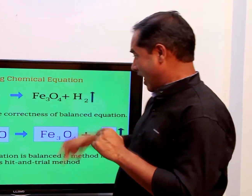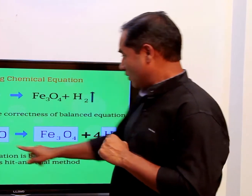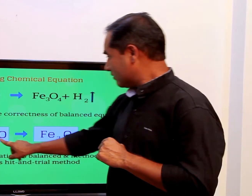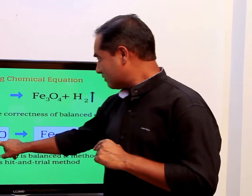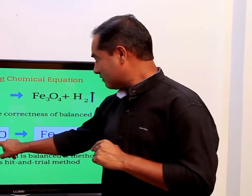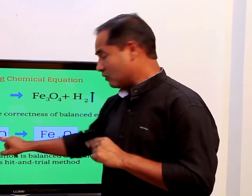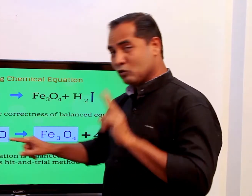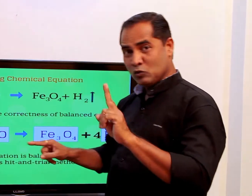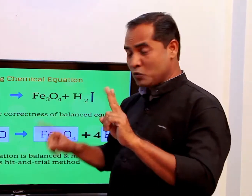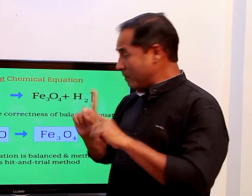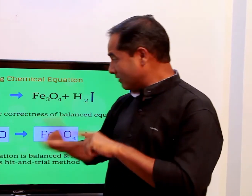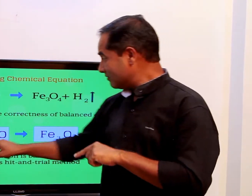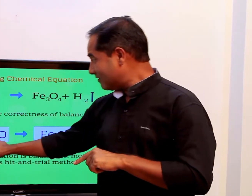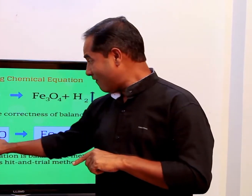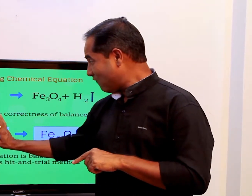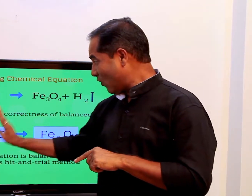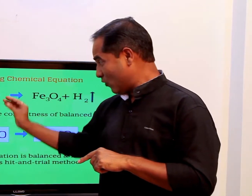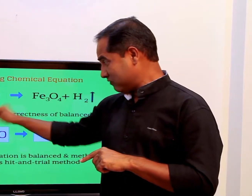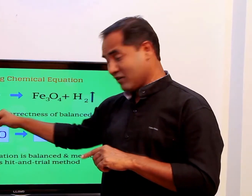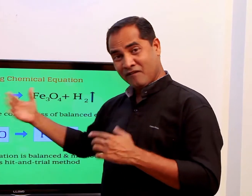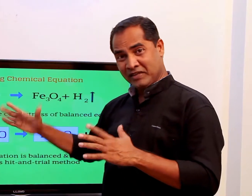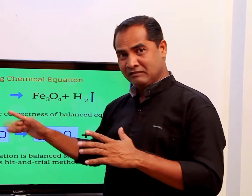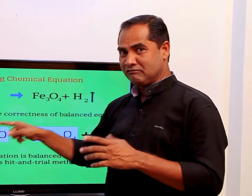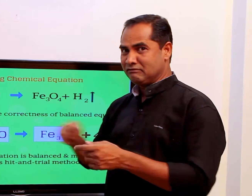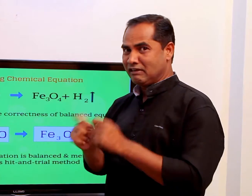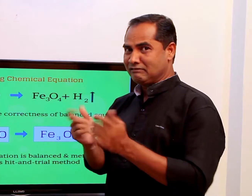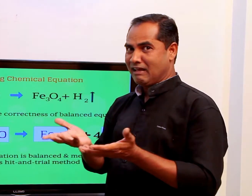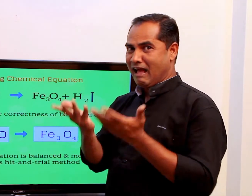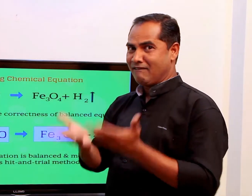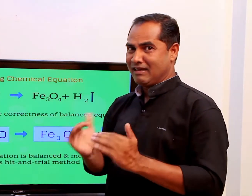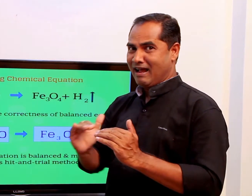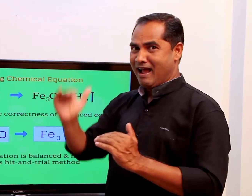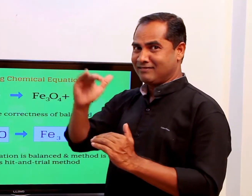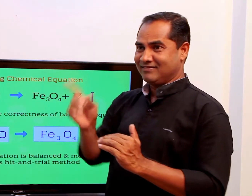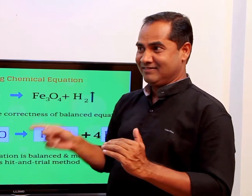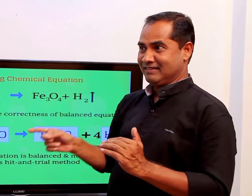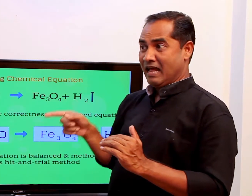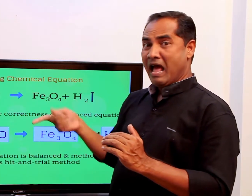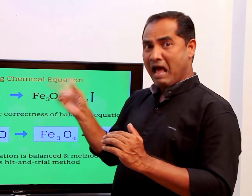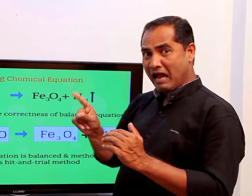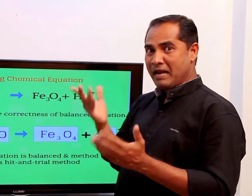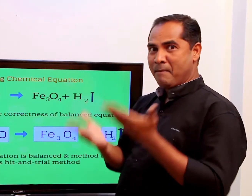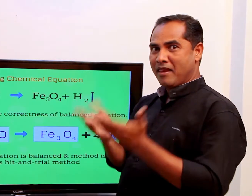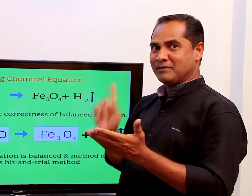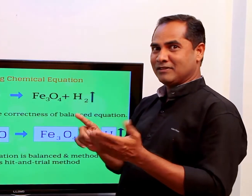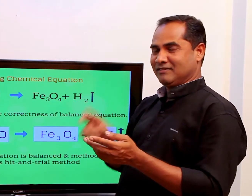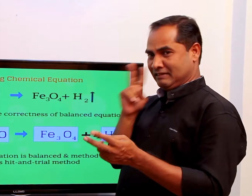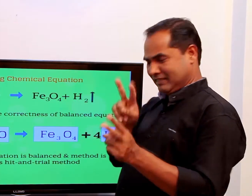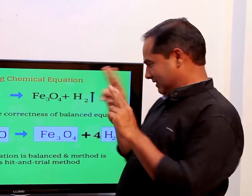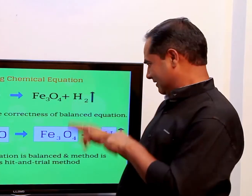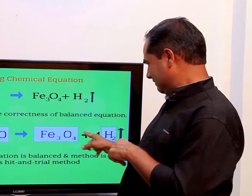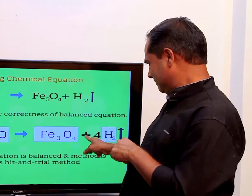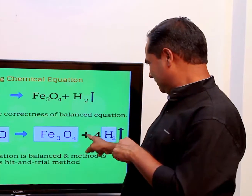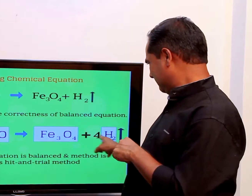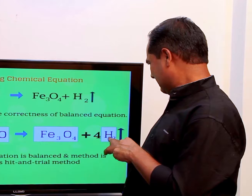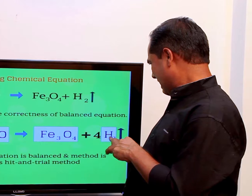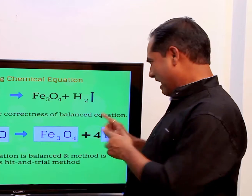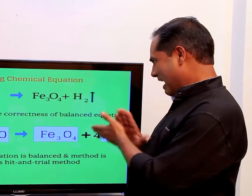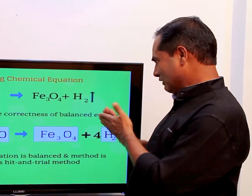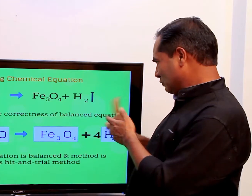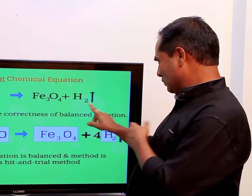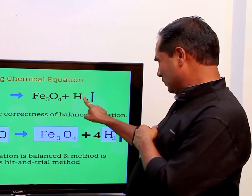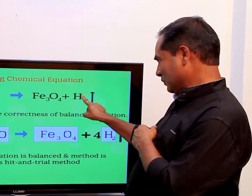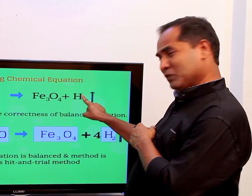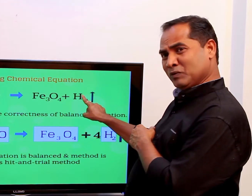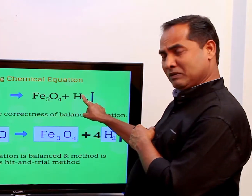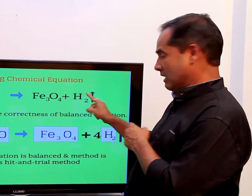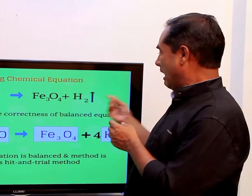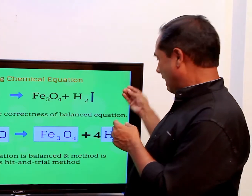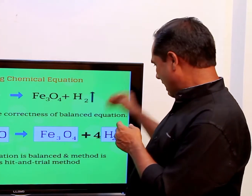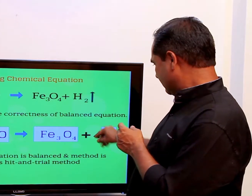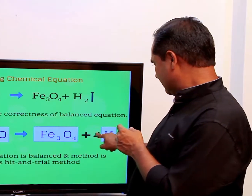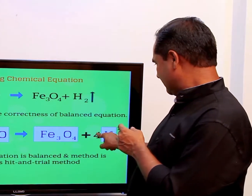1 molecule of H2O.Now we have to balance this. So we add a 4 to right-hand side